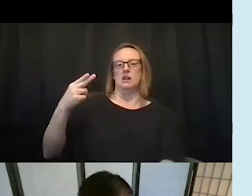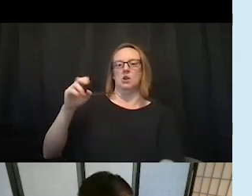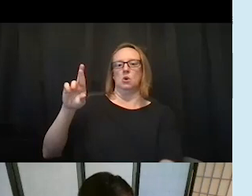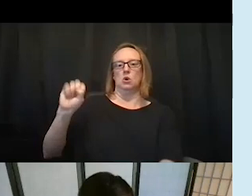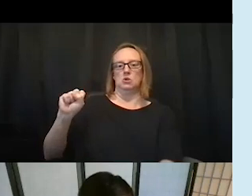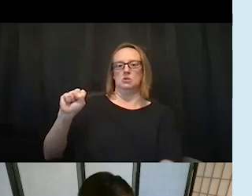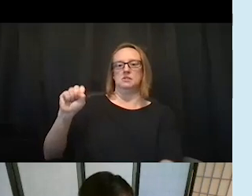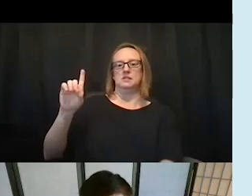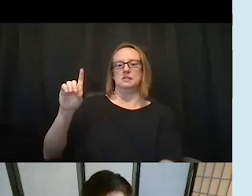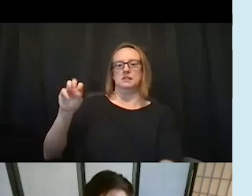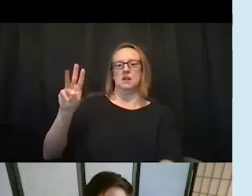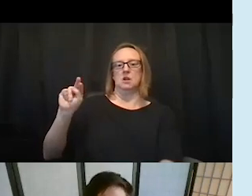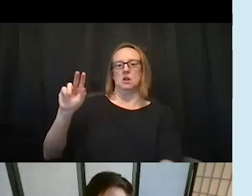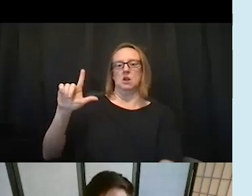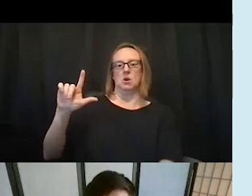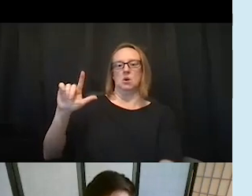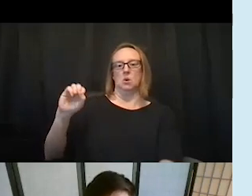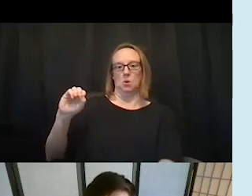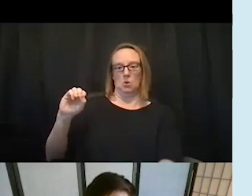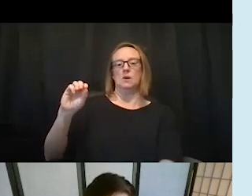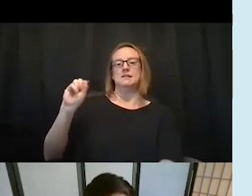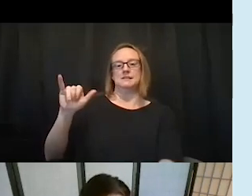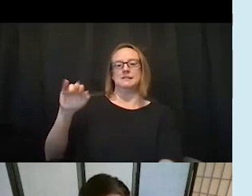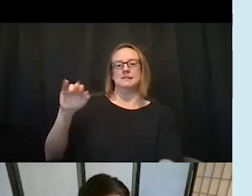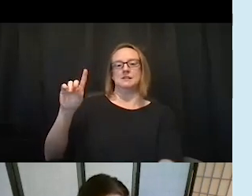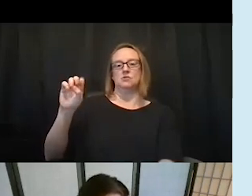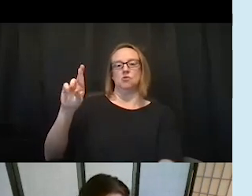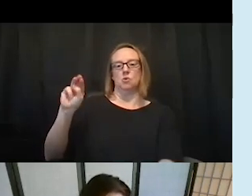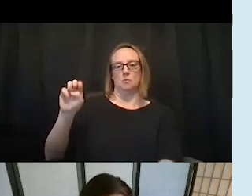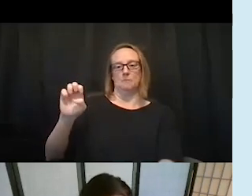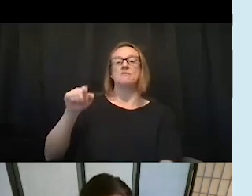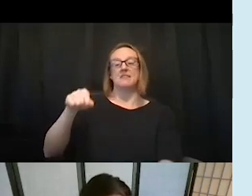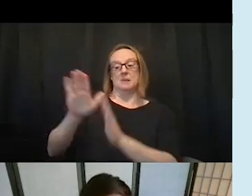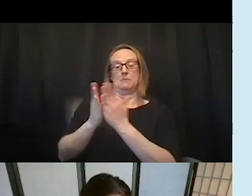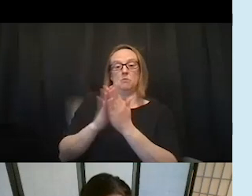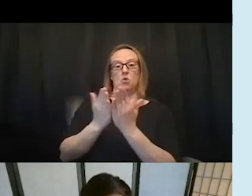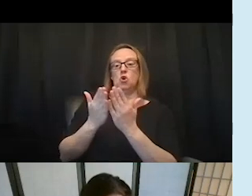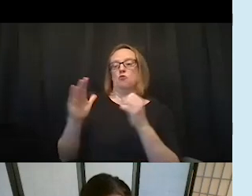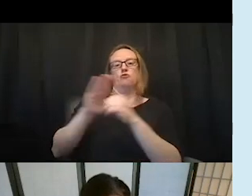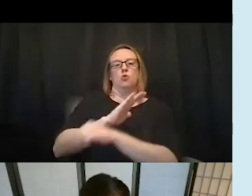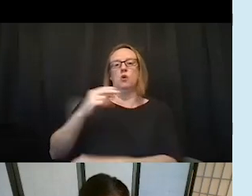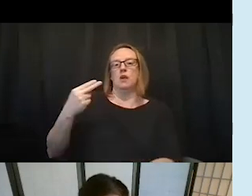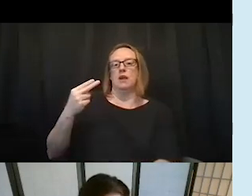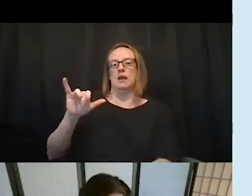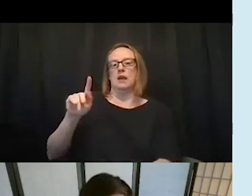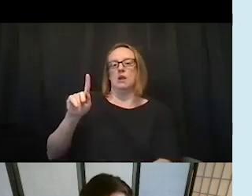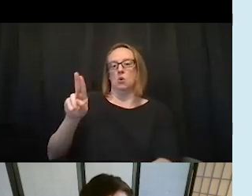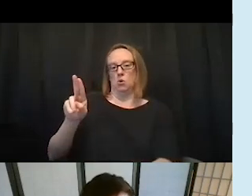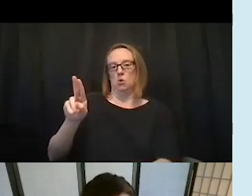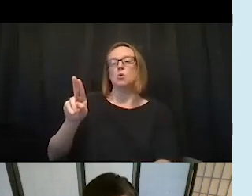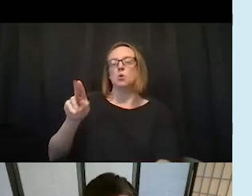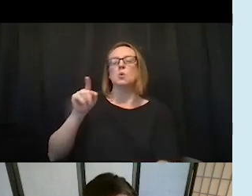um she this book is all uh Haikus that she wrote during her many health related procedures,